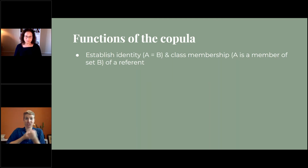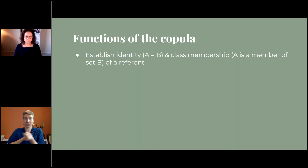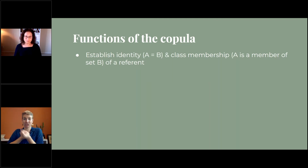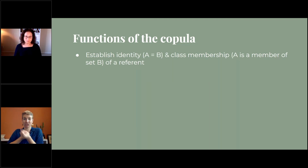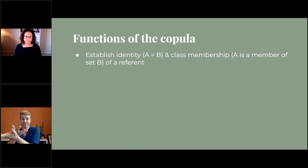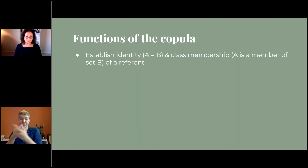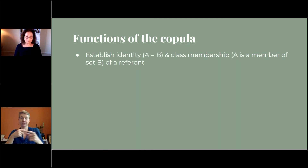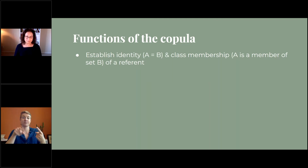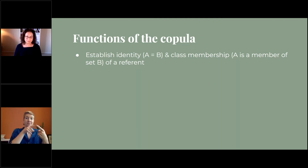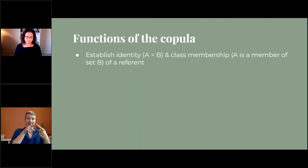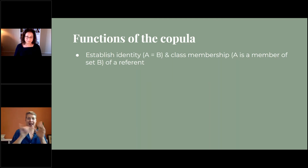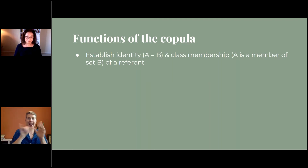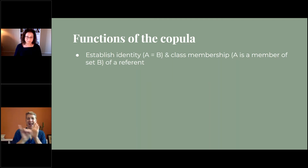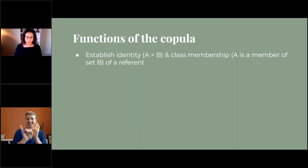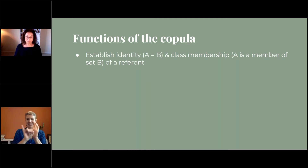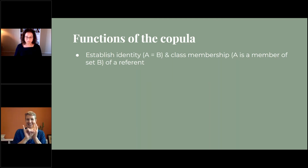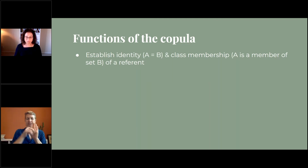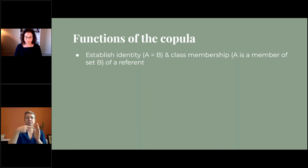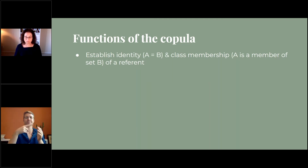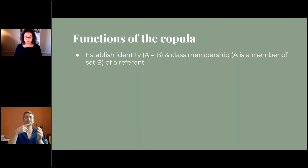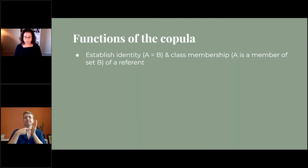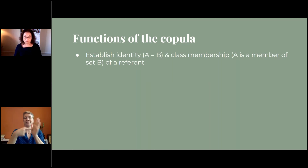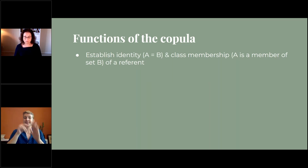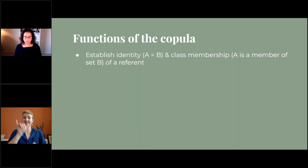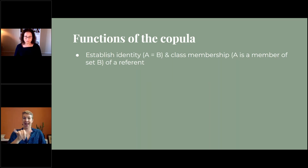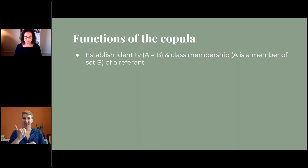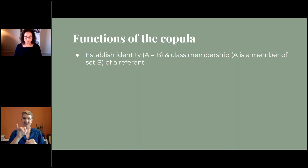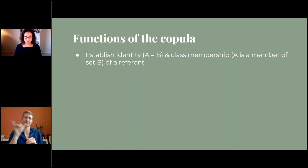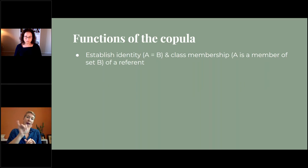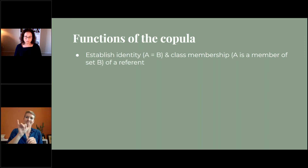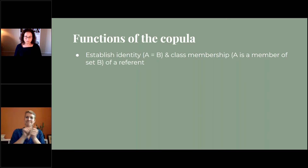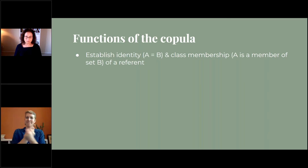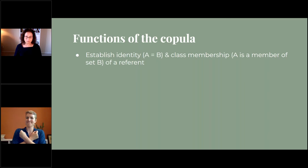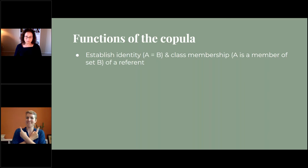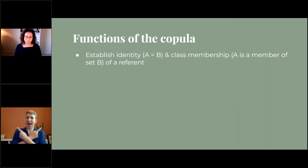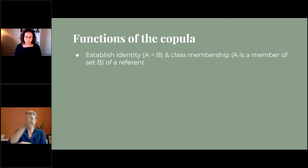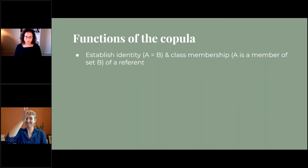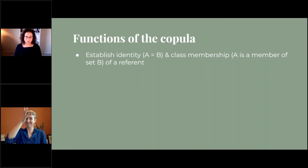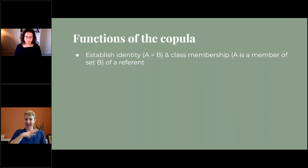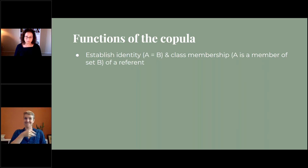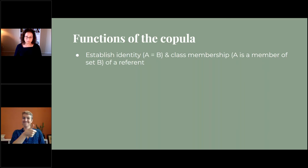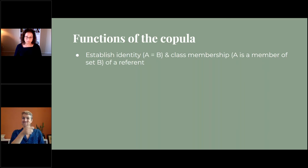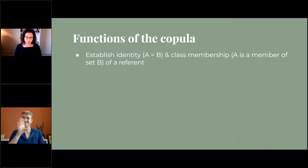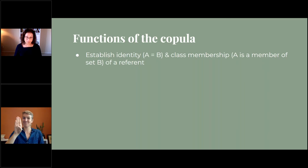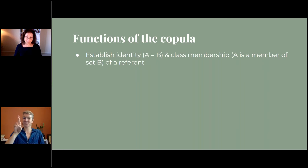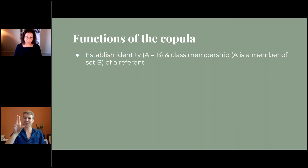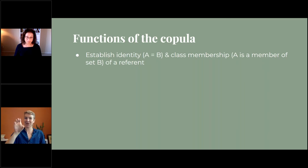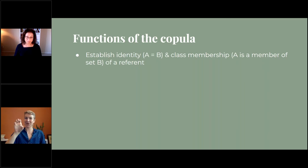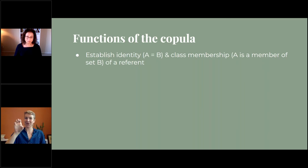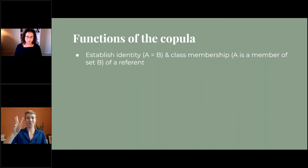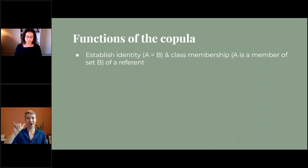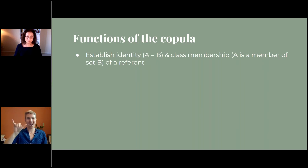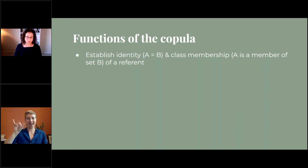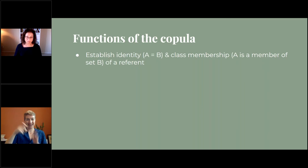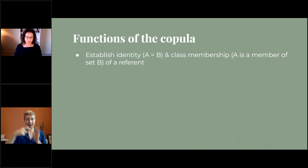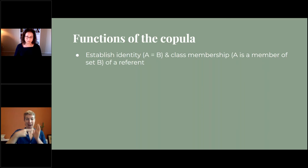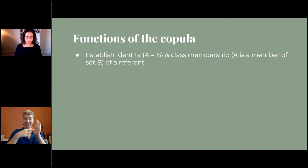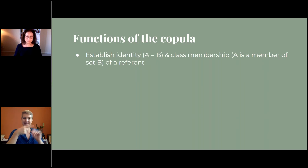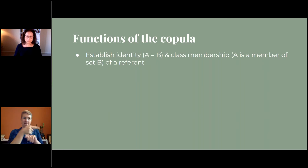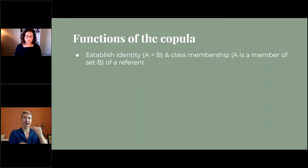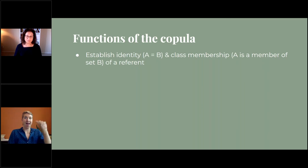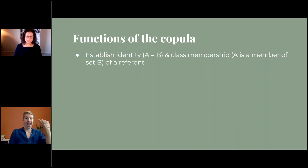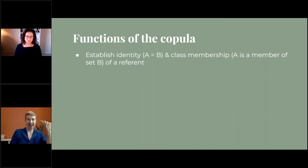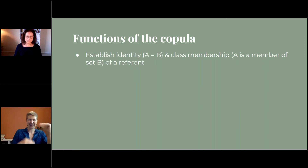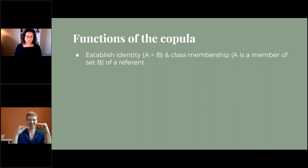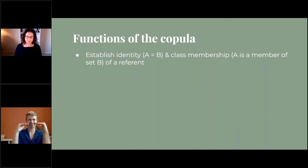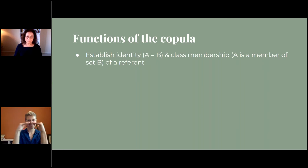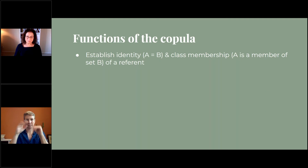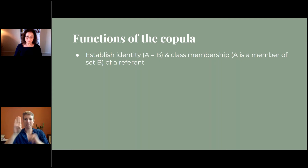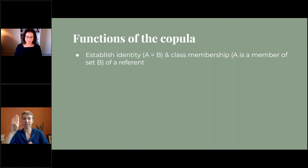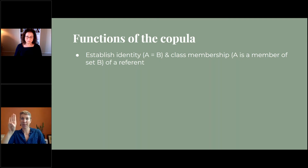So there’s two types of expressions, one being an identity expression, which is what we saw in the example of, `I think Batman is Bruce Wayne.’